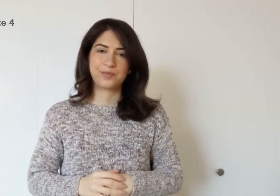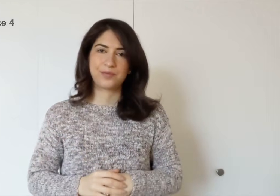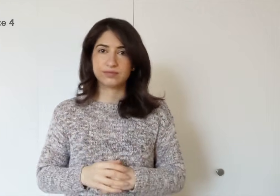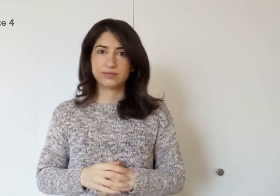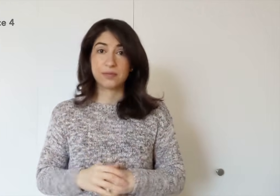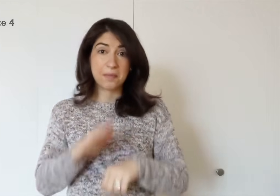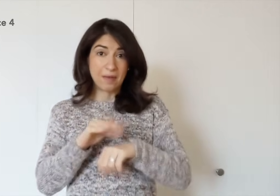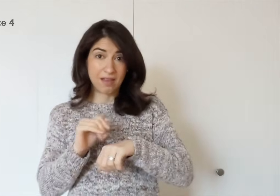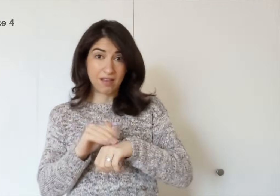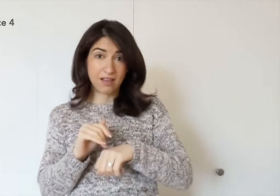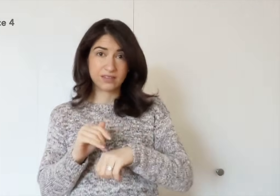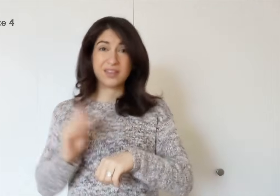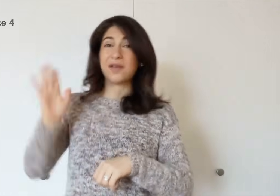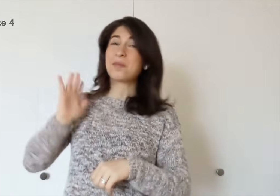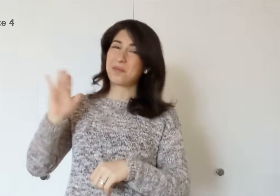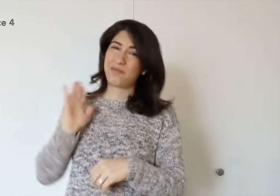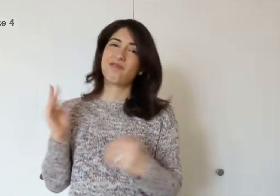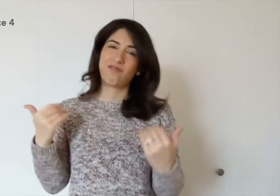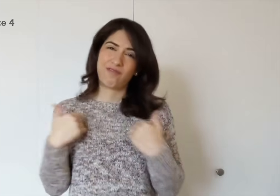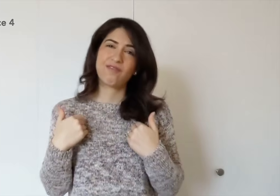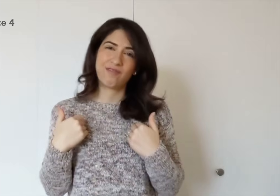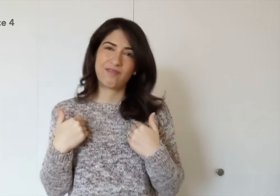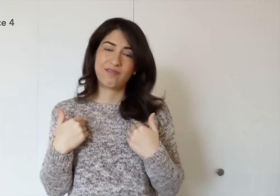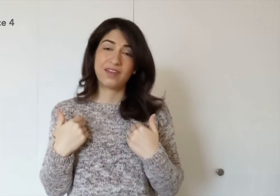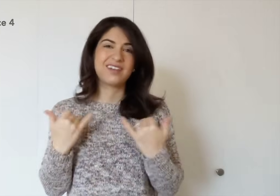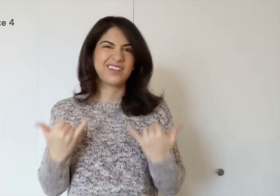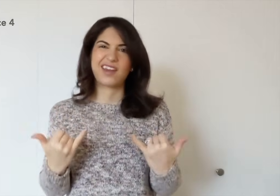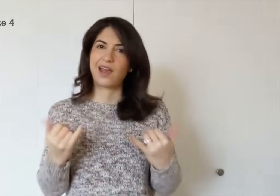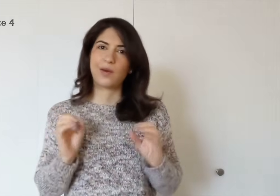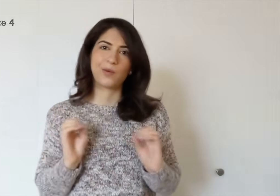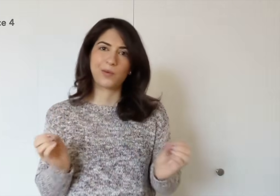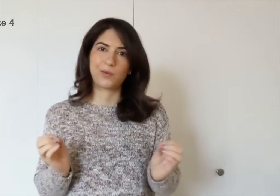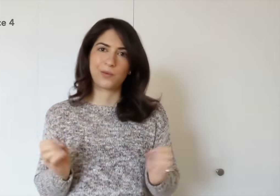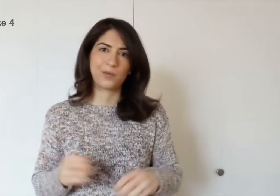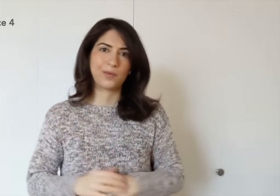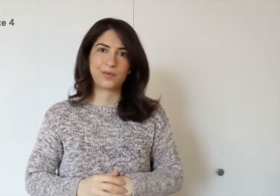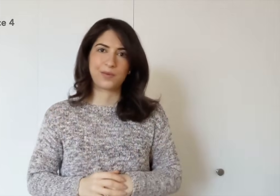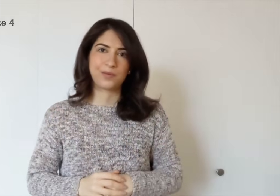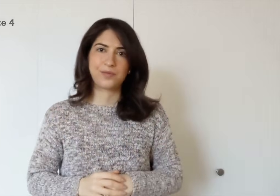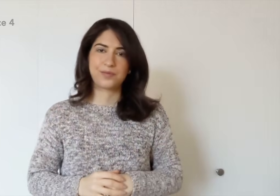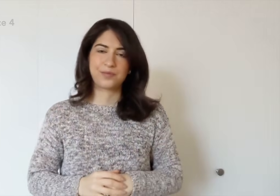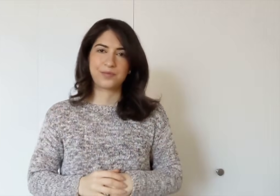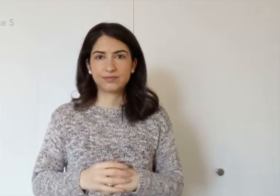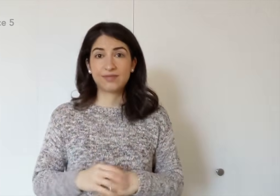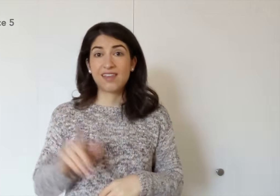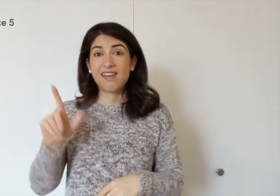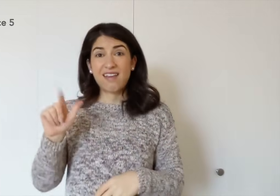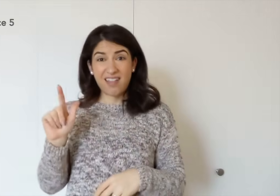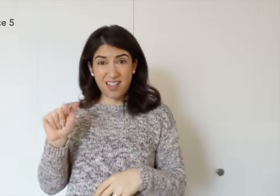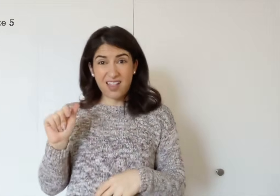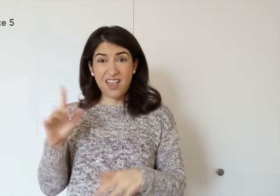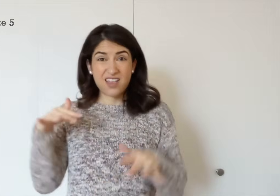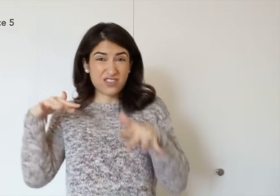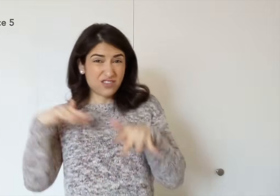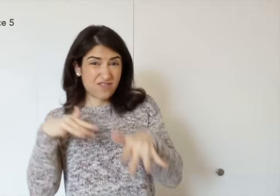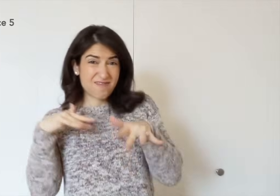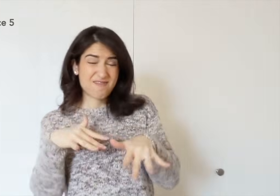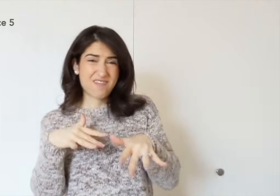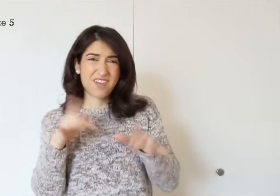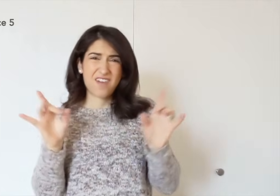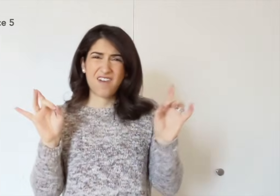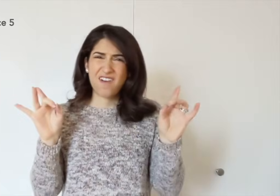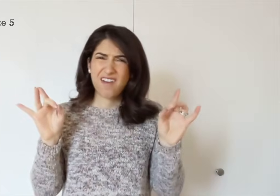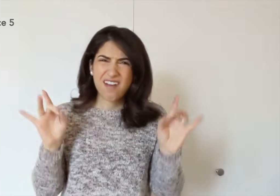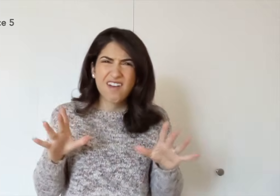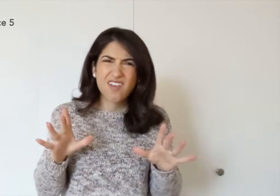Pets, in the past, I had. Now, I don't have any.